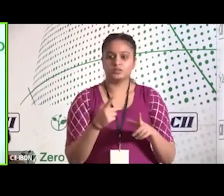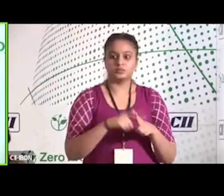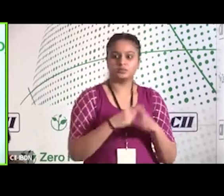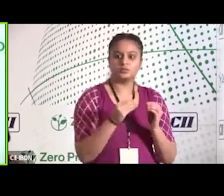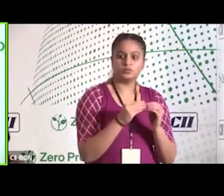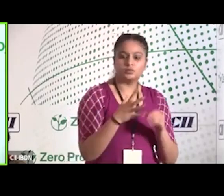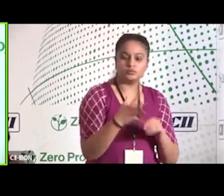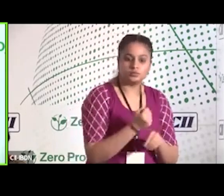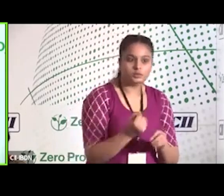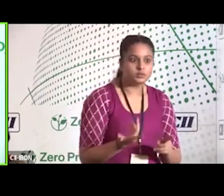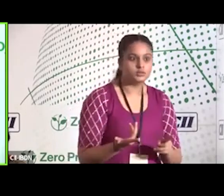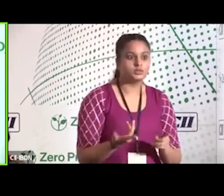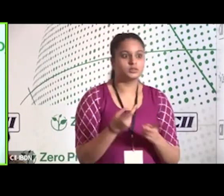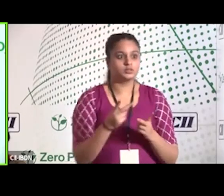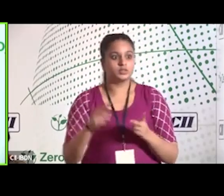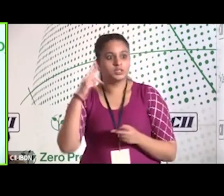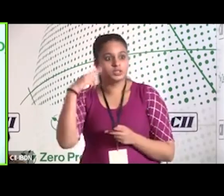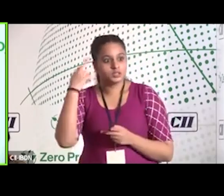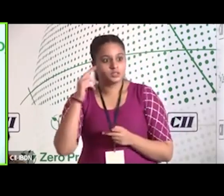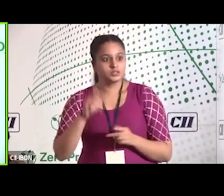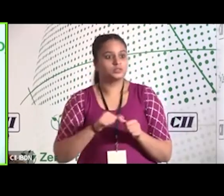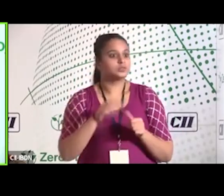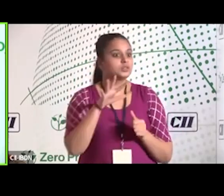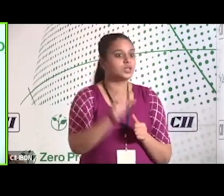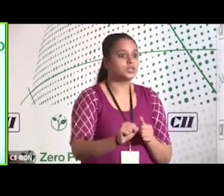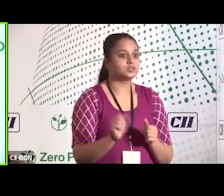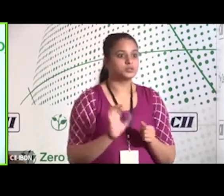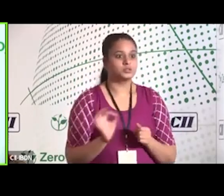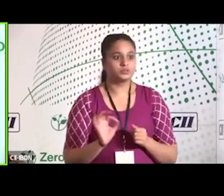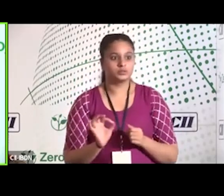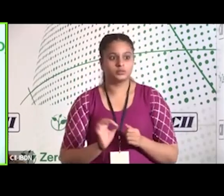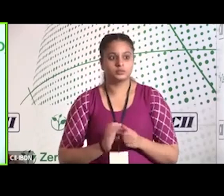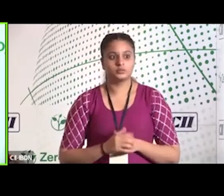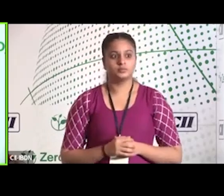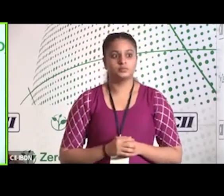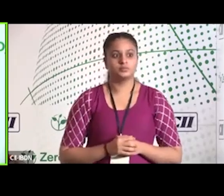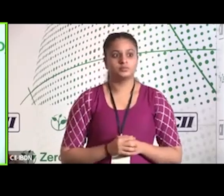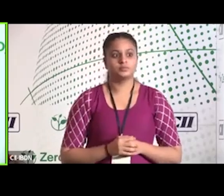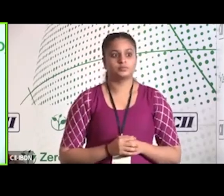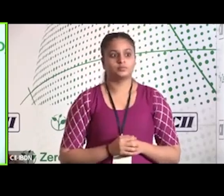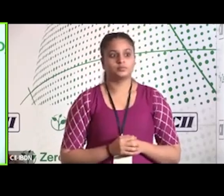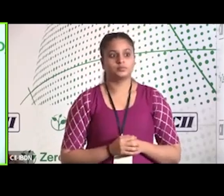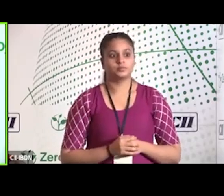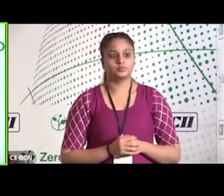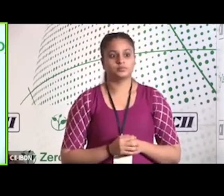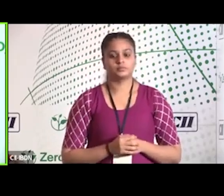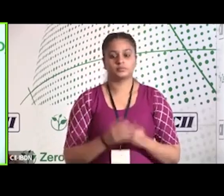also because they don't have the access to the skills development ining the skills